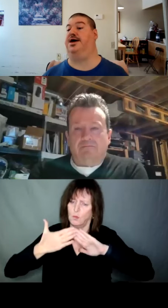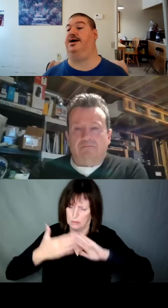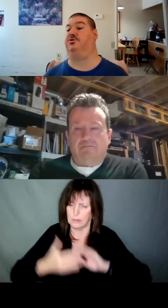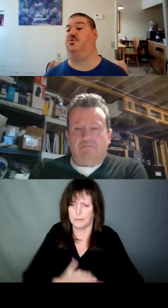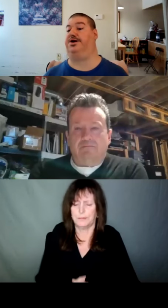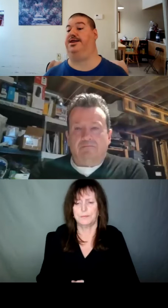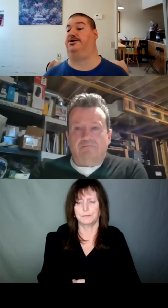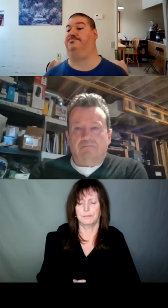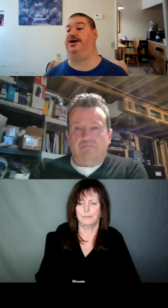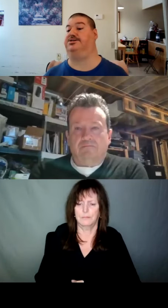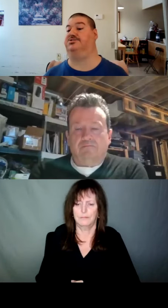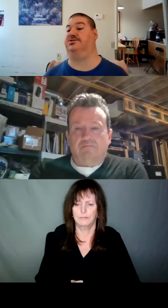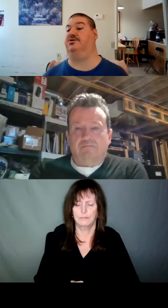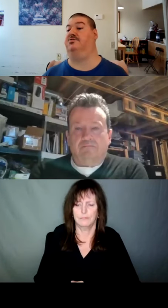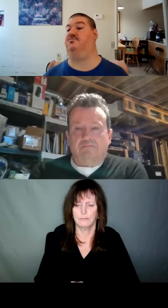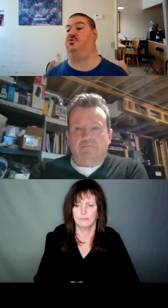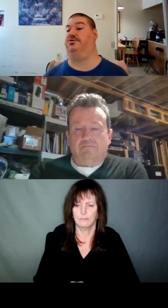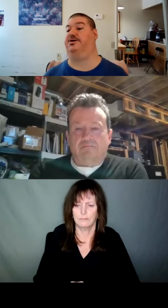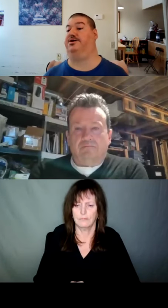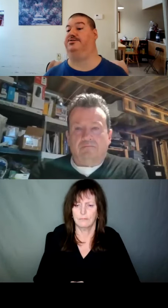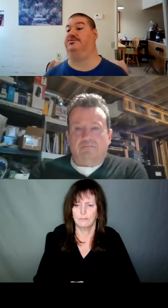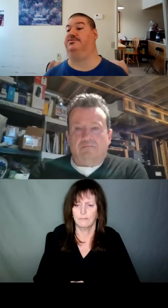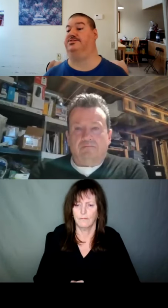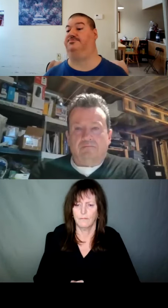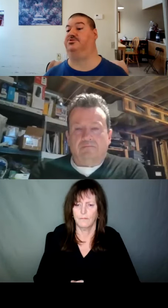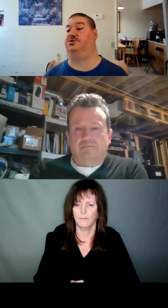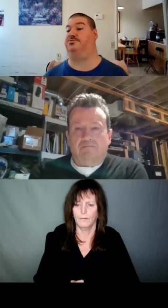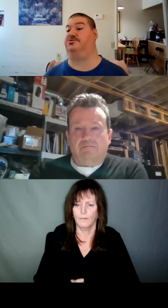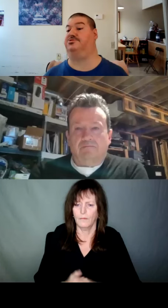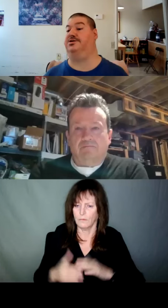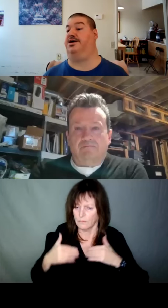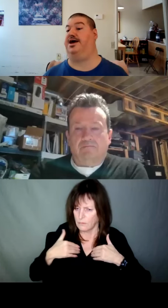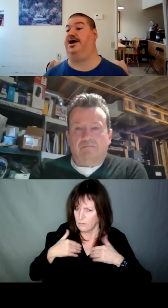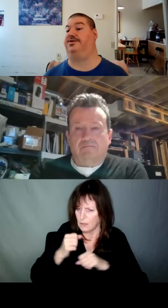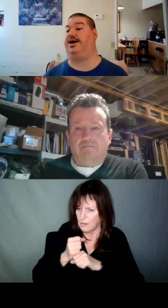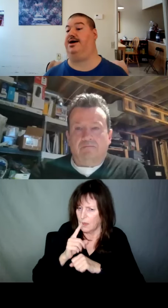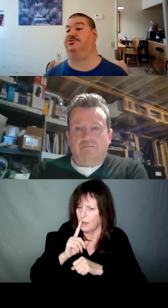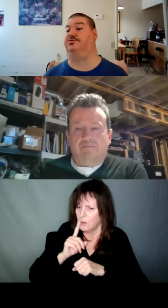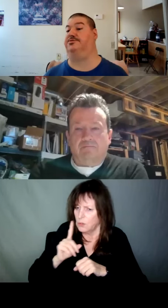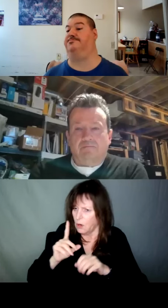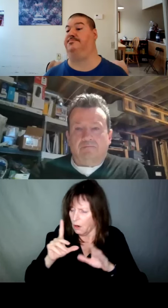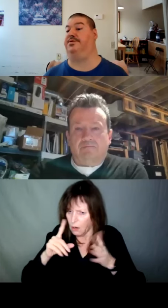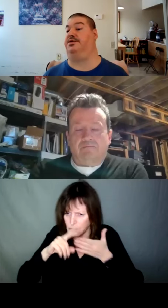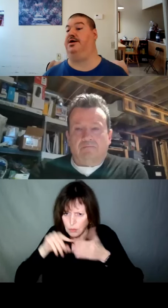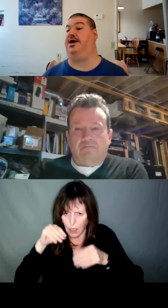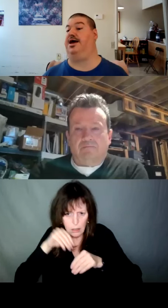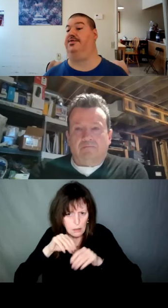opportunity to work in the community on this territory. Before I move ahead , I want to make sure I am going at a